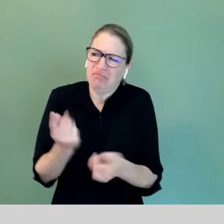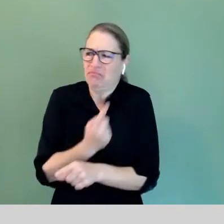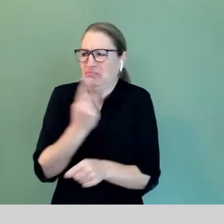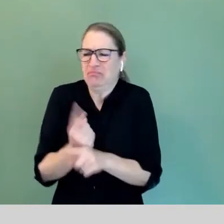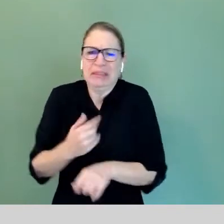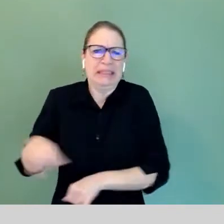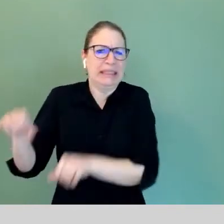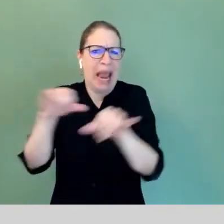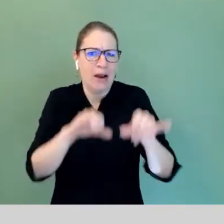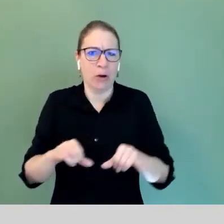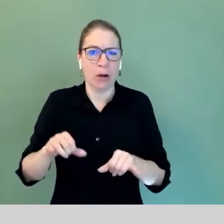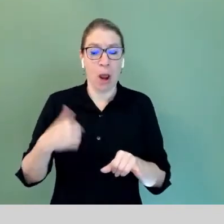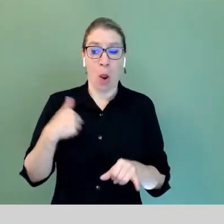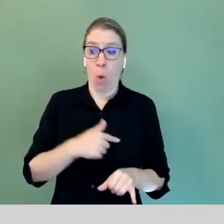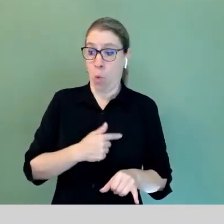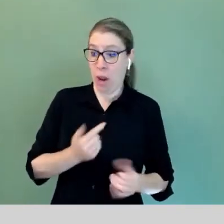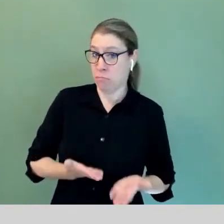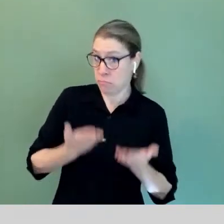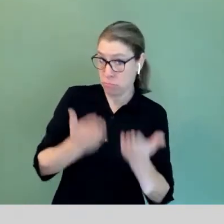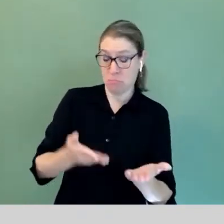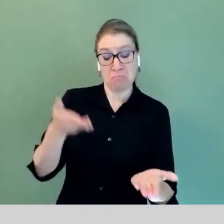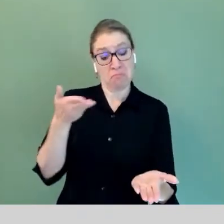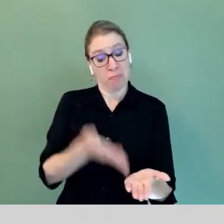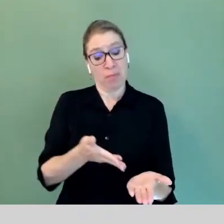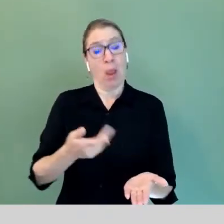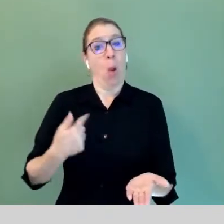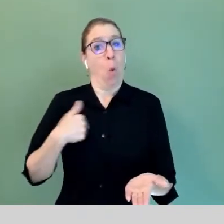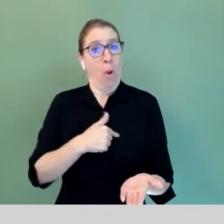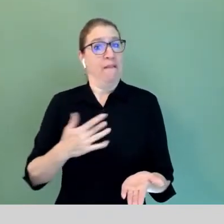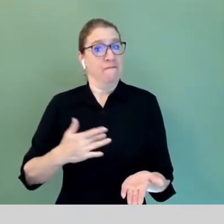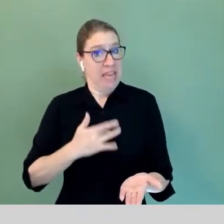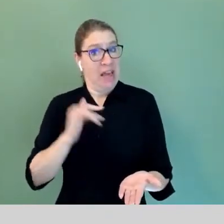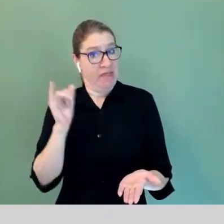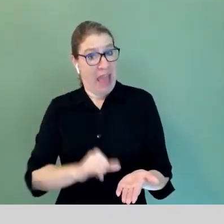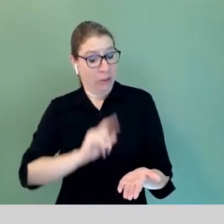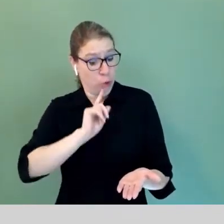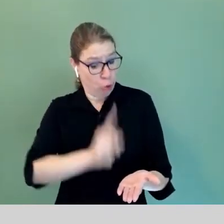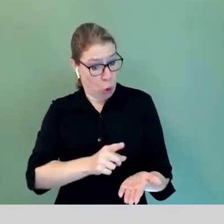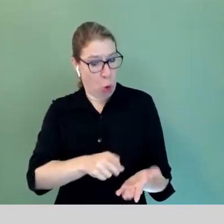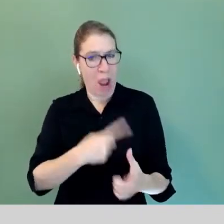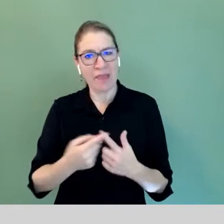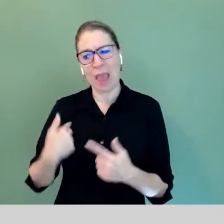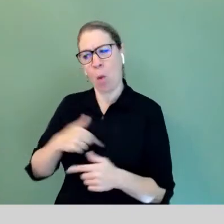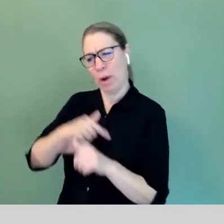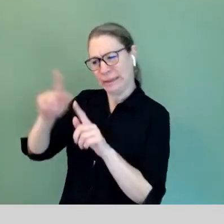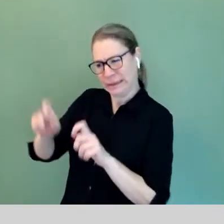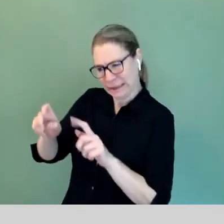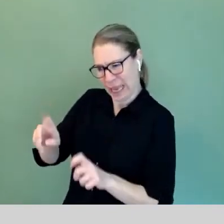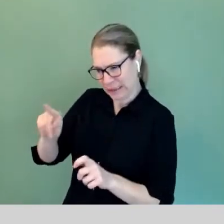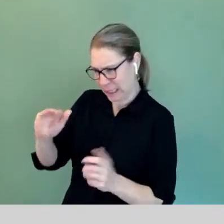about what we expect to be true about our data, and then test the data against those assertions